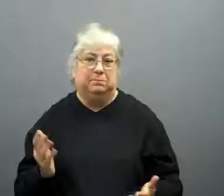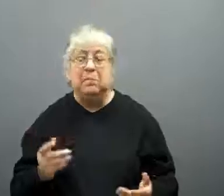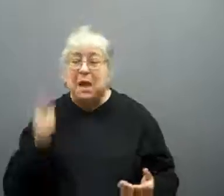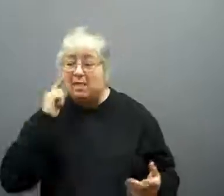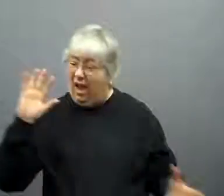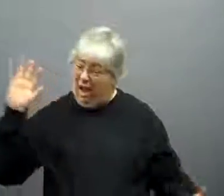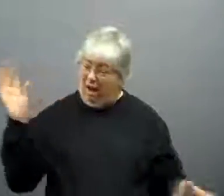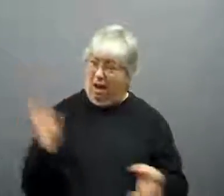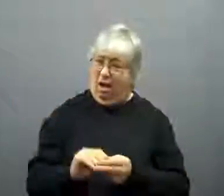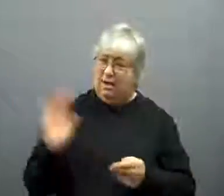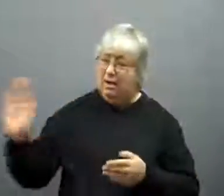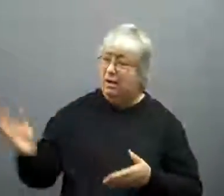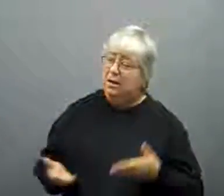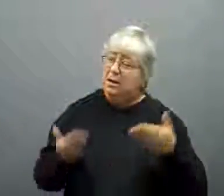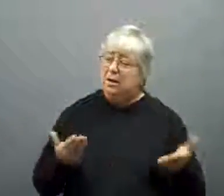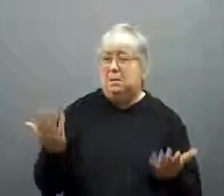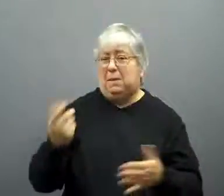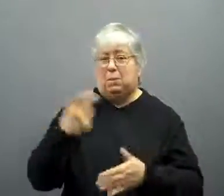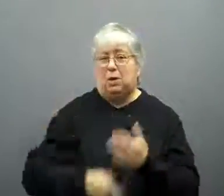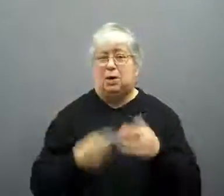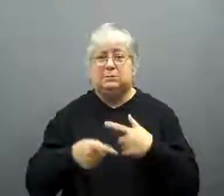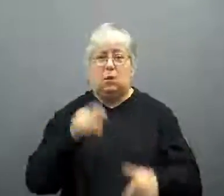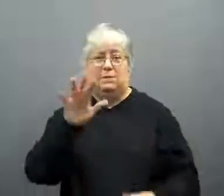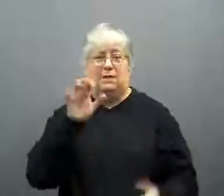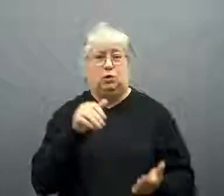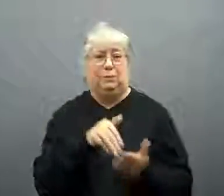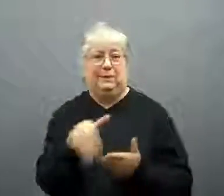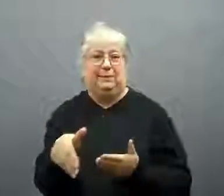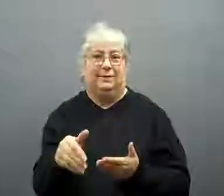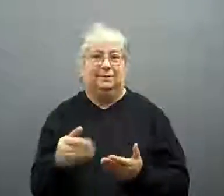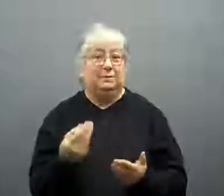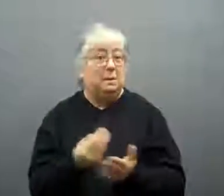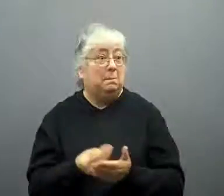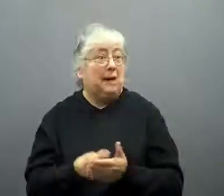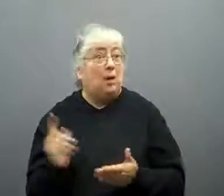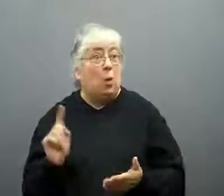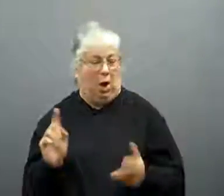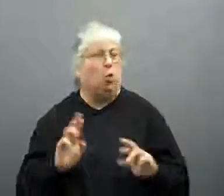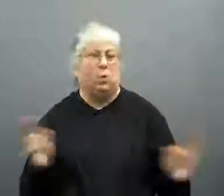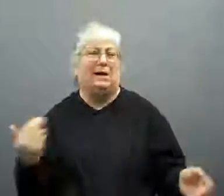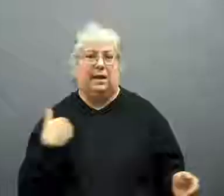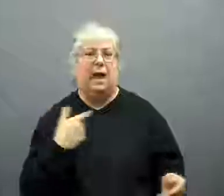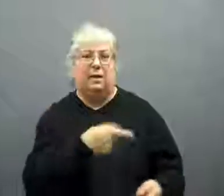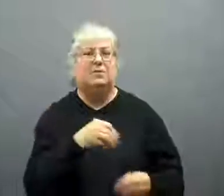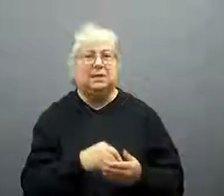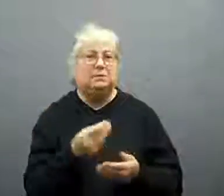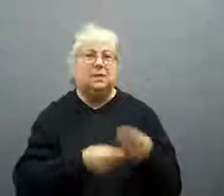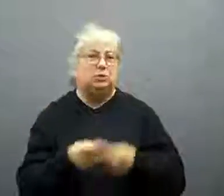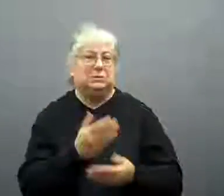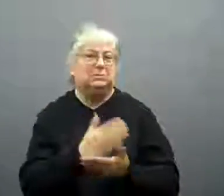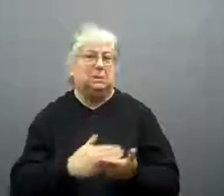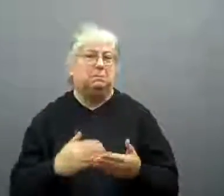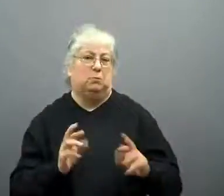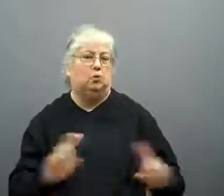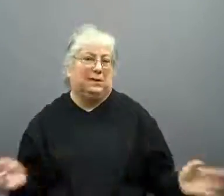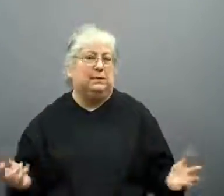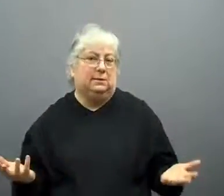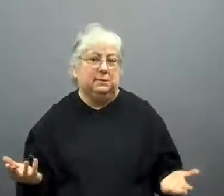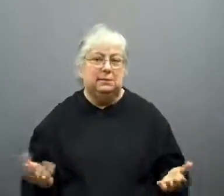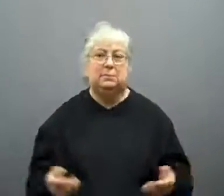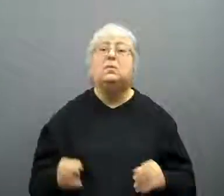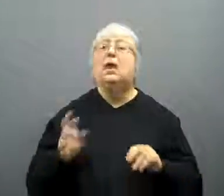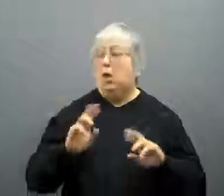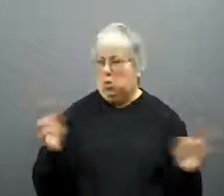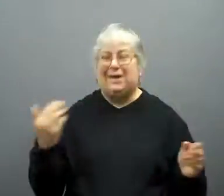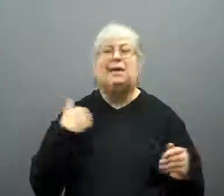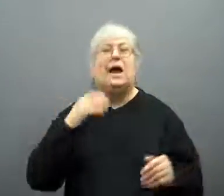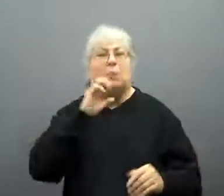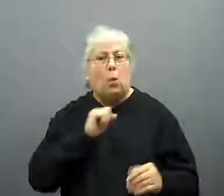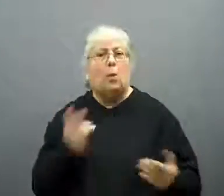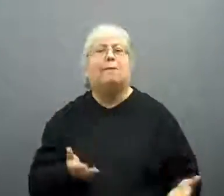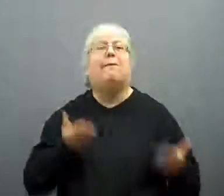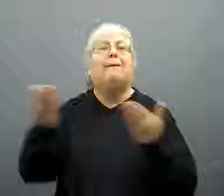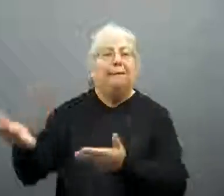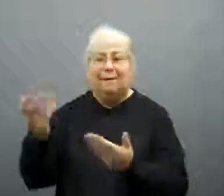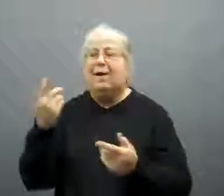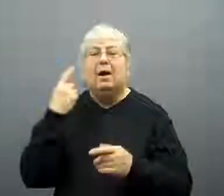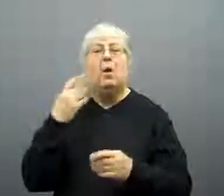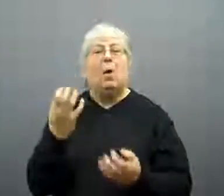The cost of the proposals was estimated to be about $500 million.